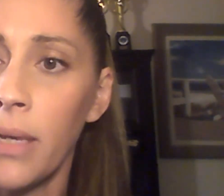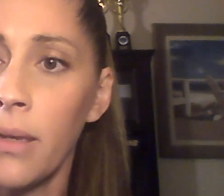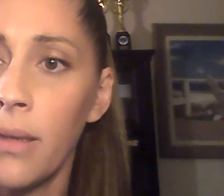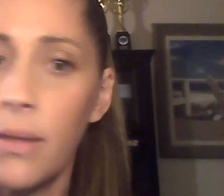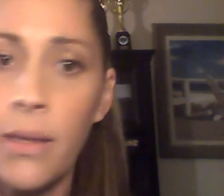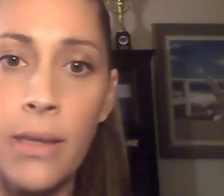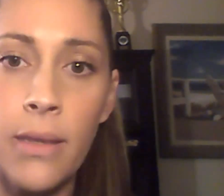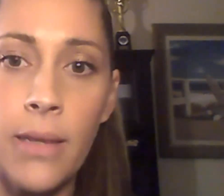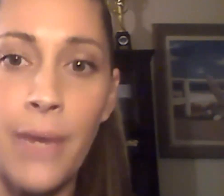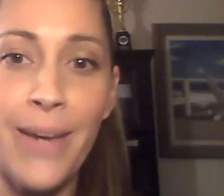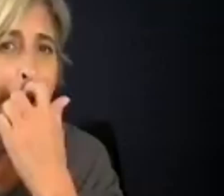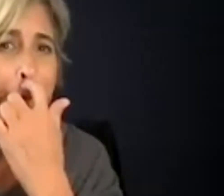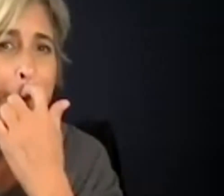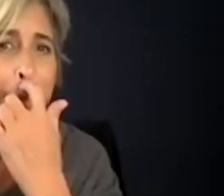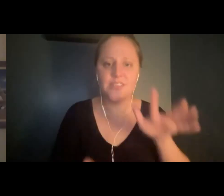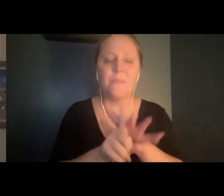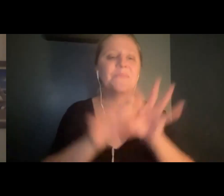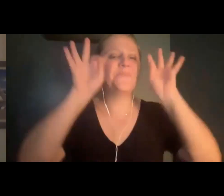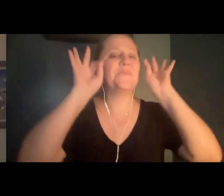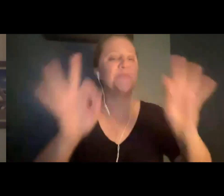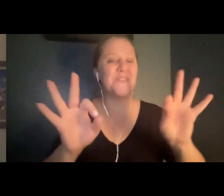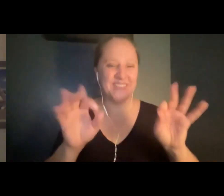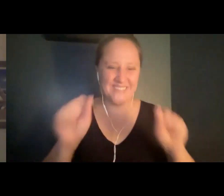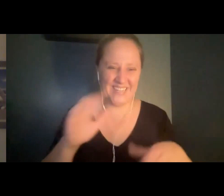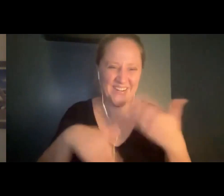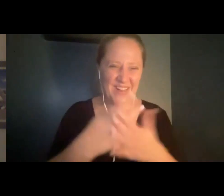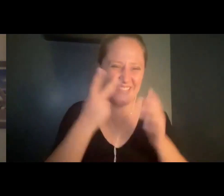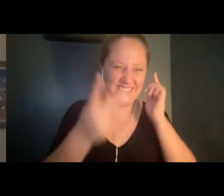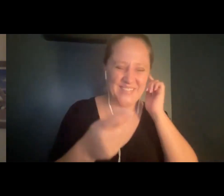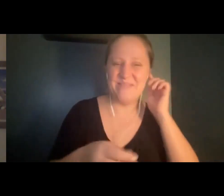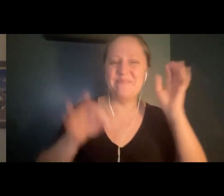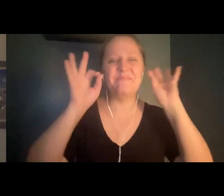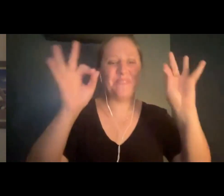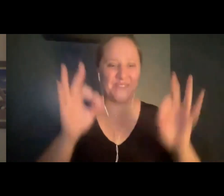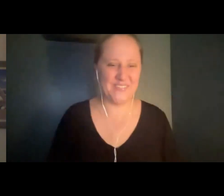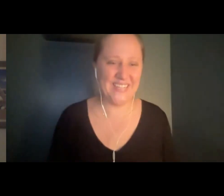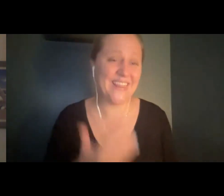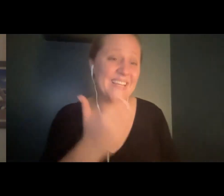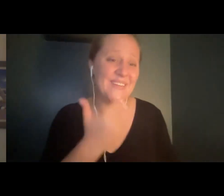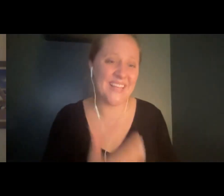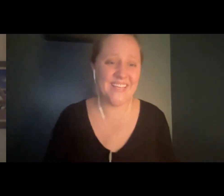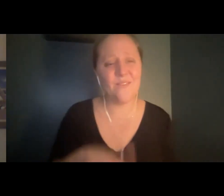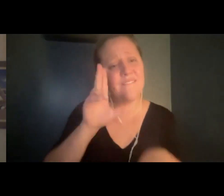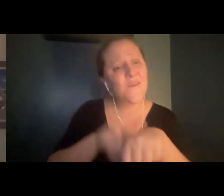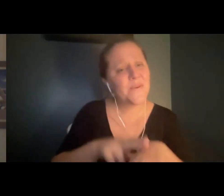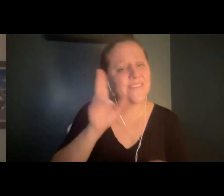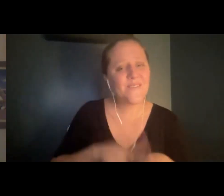here we go okay now we can all see you. Beth: Perfect thanks. Nikki: Of course, Of course. So,